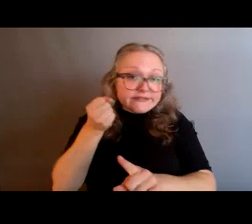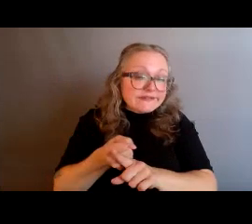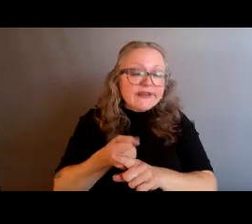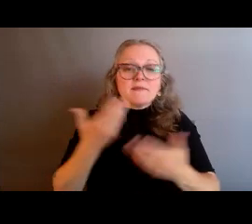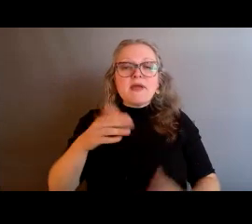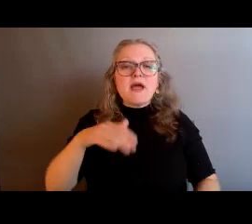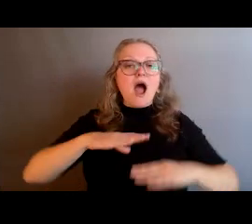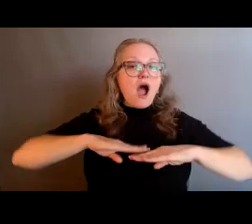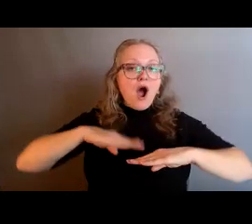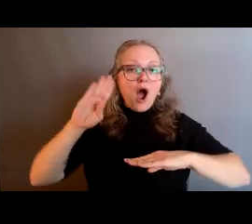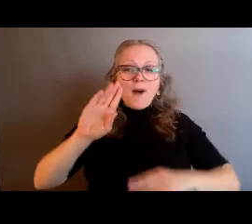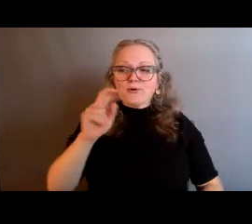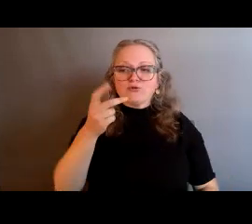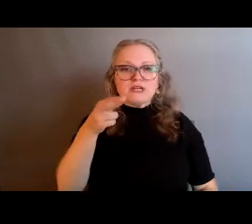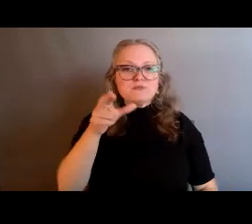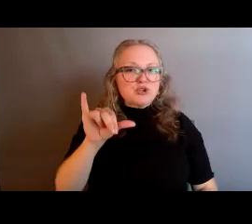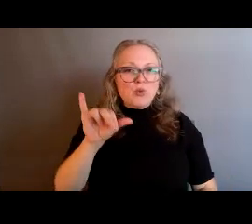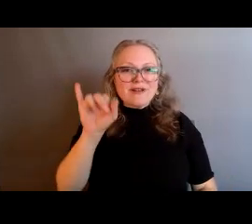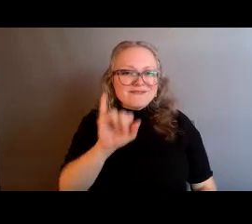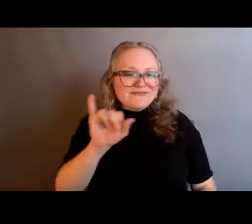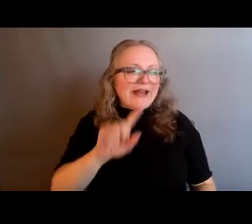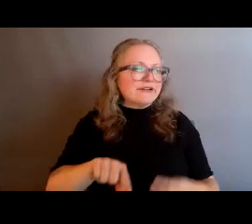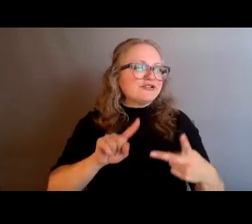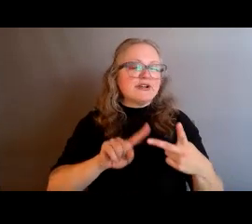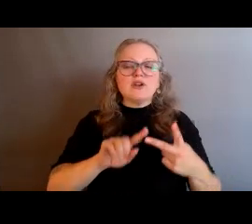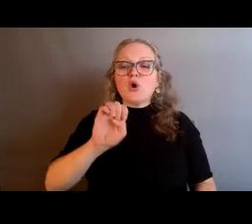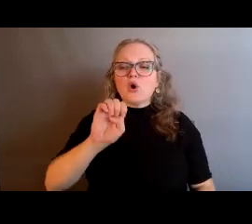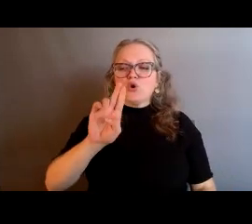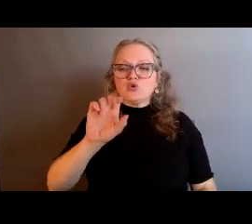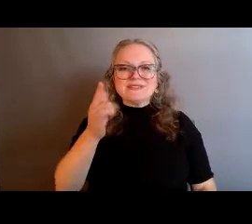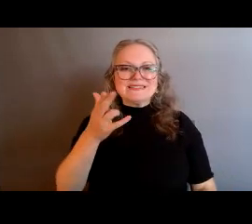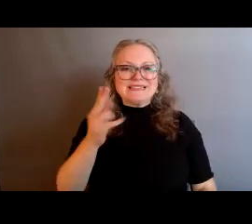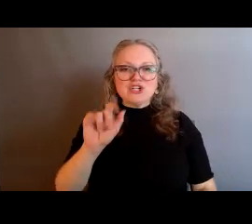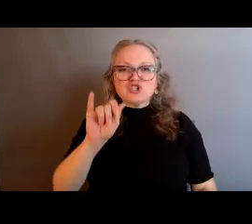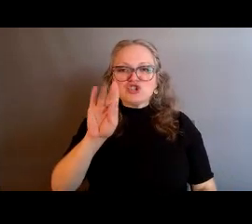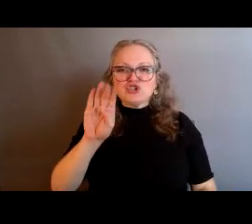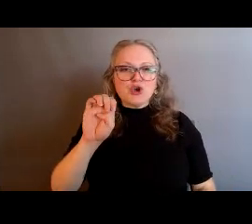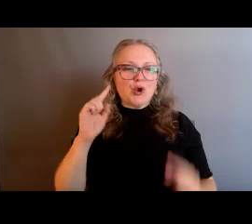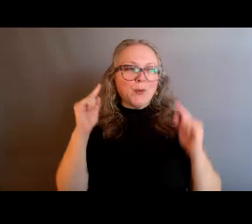The Eustachian tube is not working well and the eardrum has has negative pressure in it